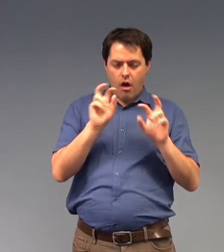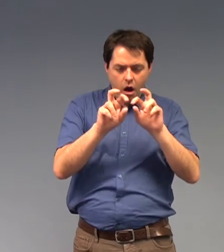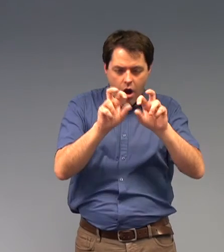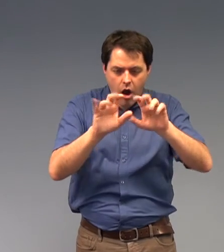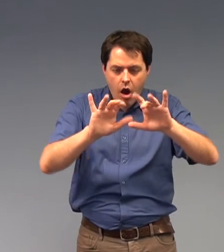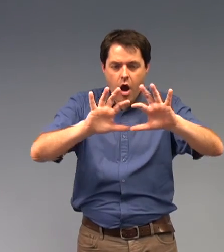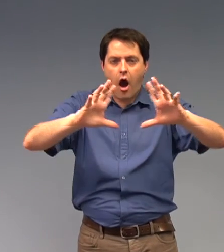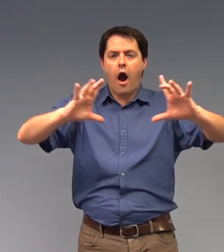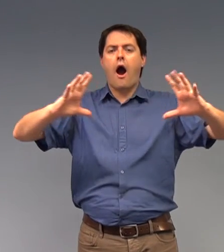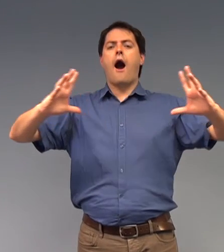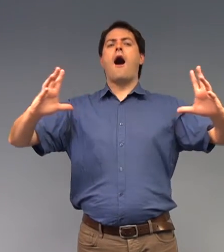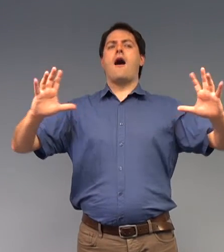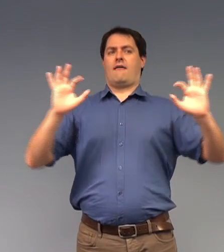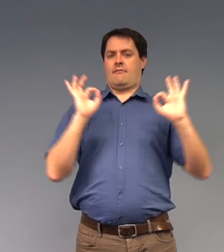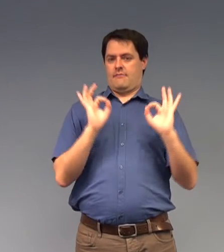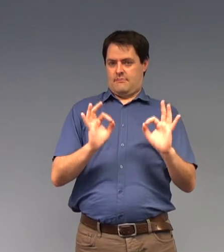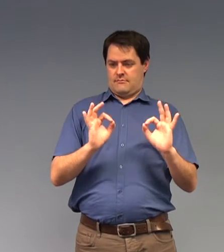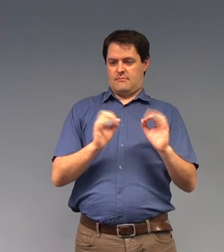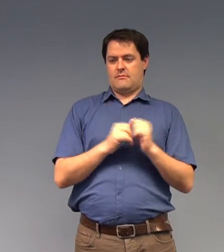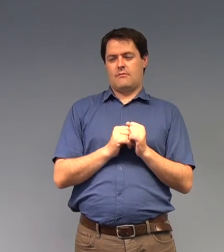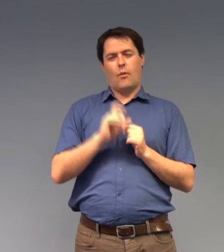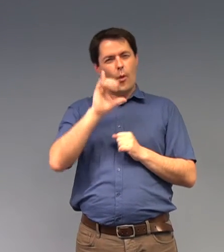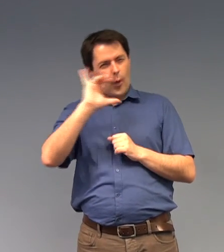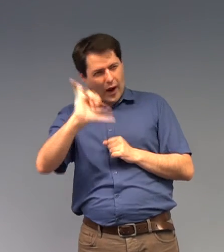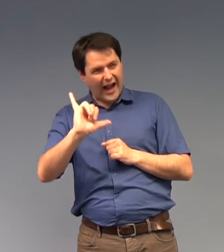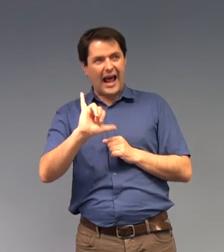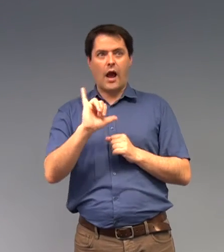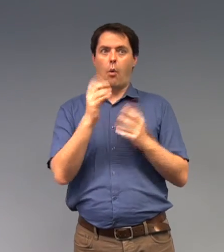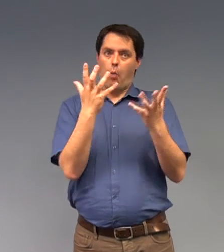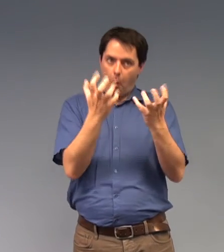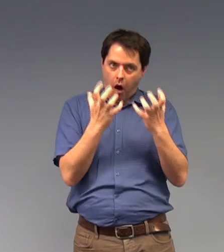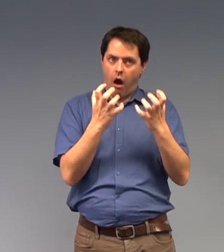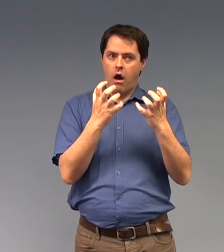And it wasn't clear. You didn't see the picture.